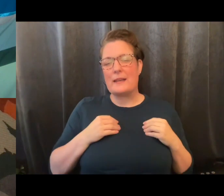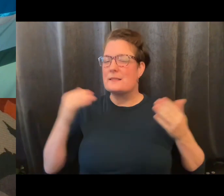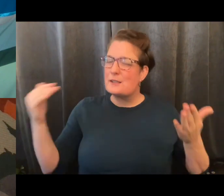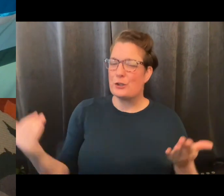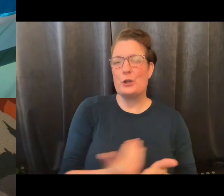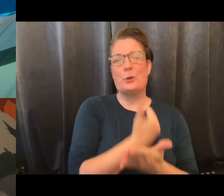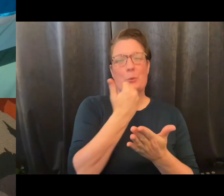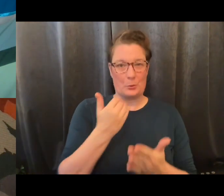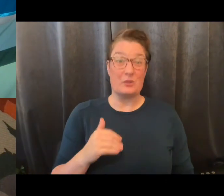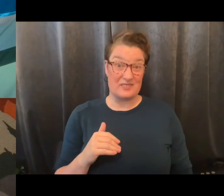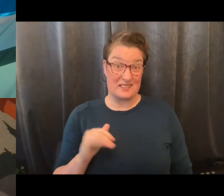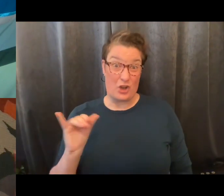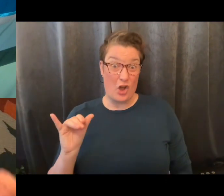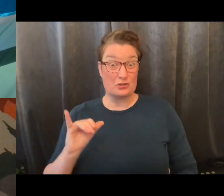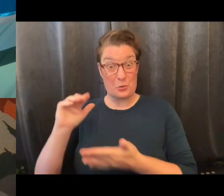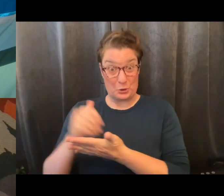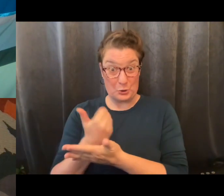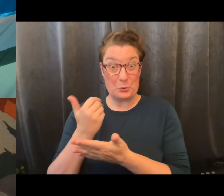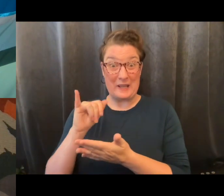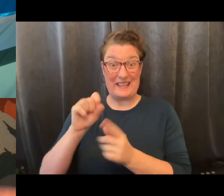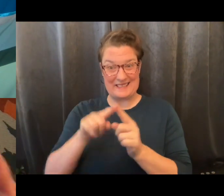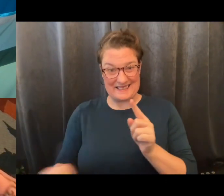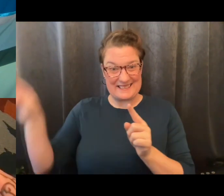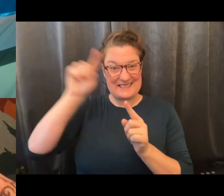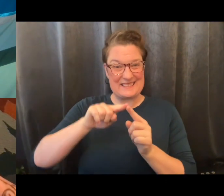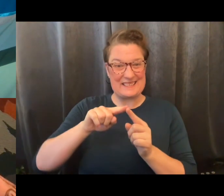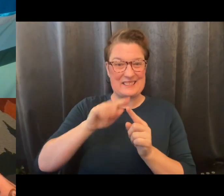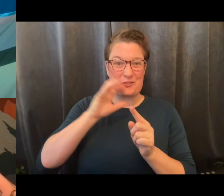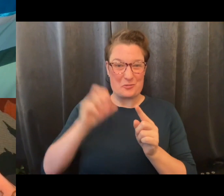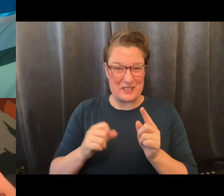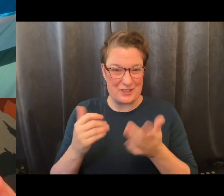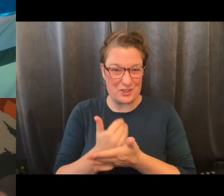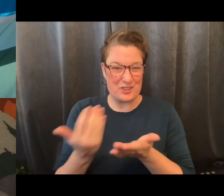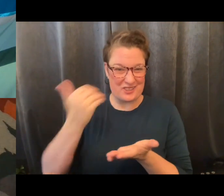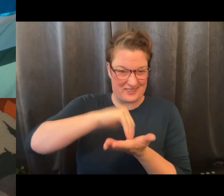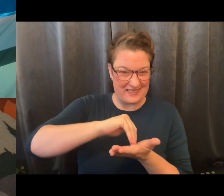the new is also a return, you know? Um, so that feels really interesting.